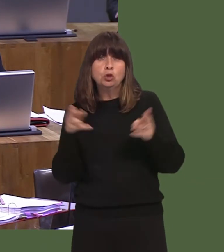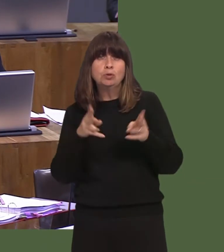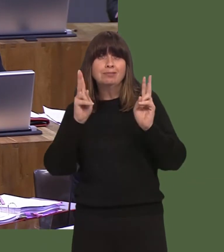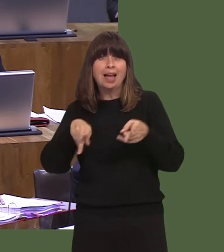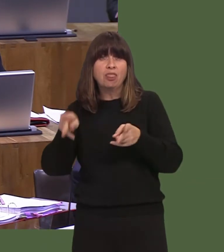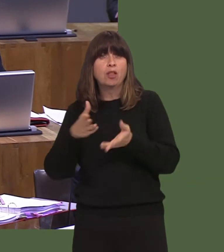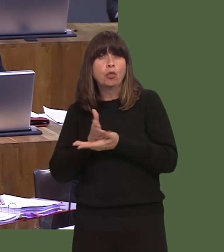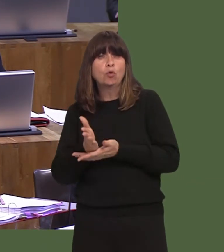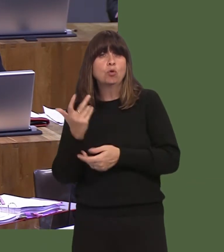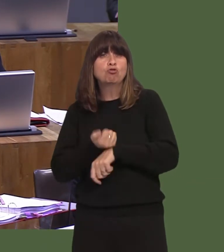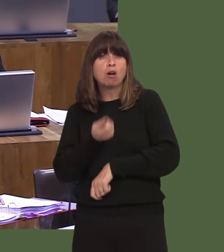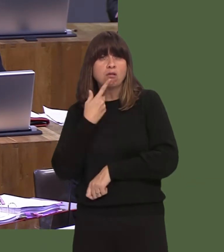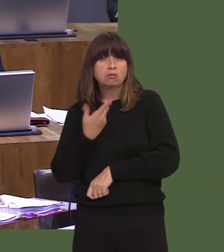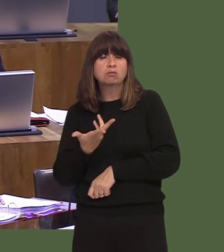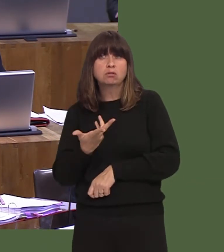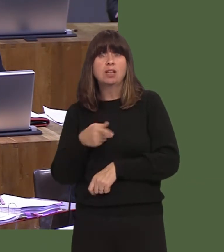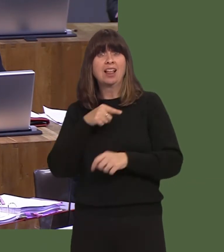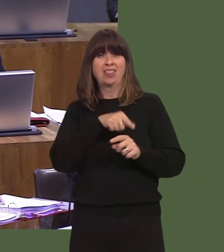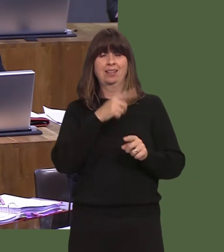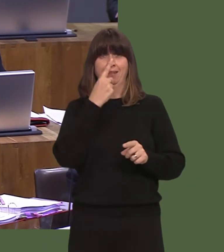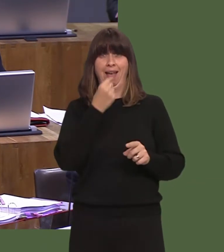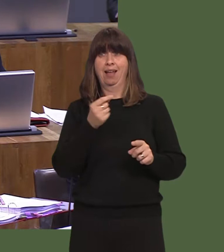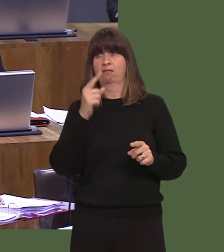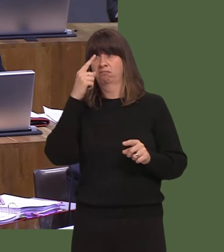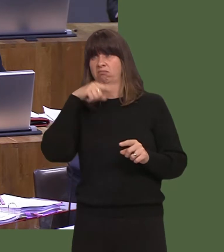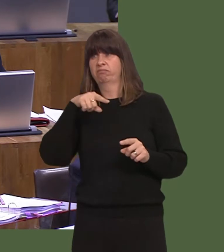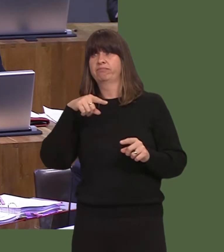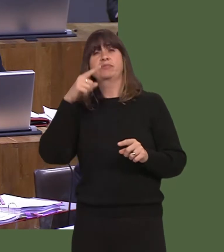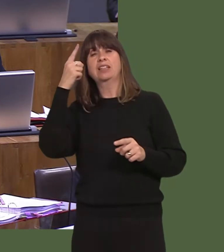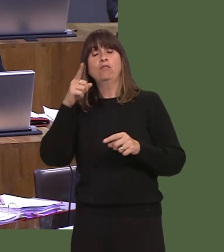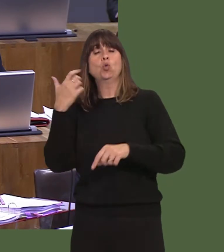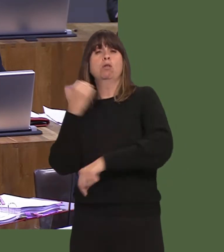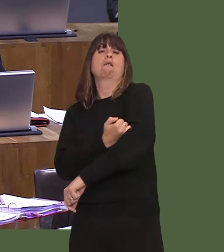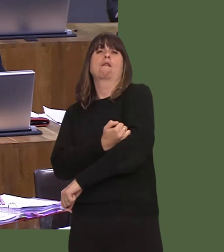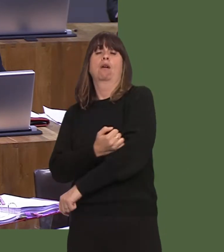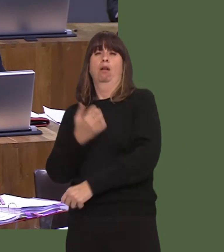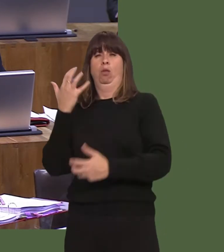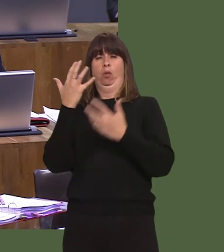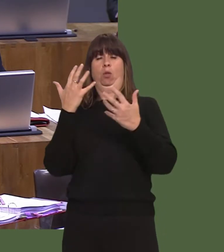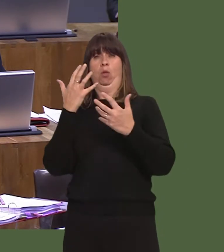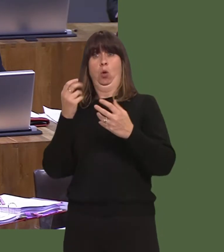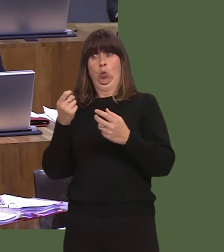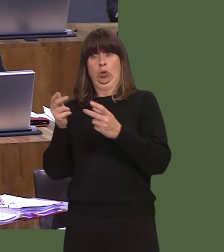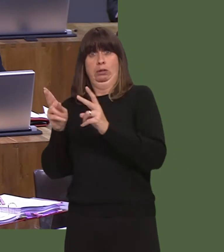Naloxone, of course, is a drug that reverses the effects of a heroin overdose or, indeed,